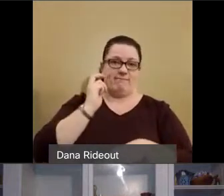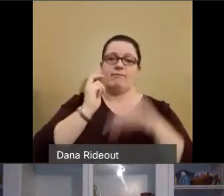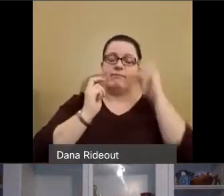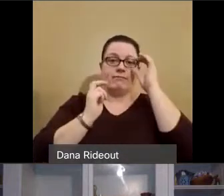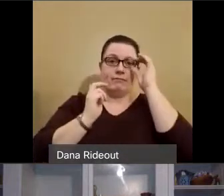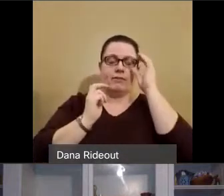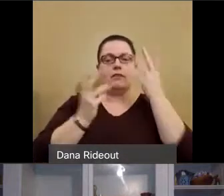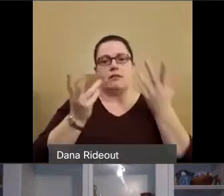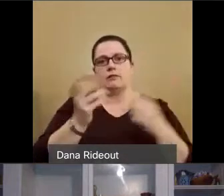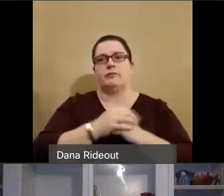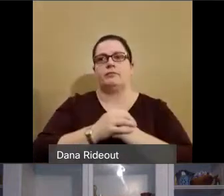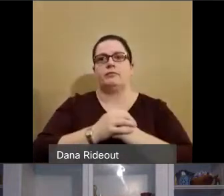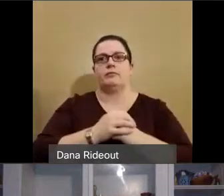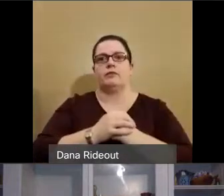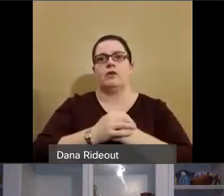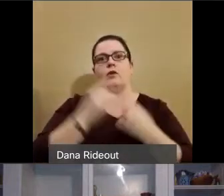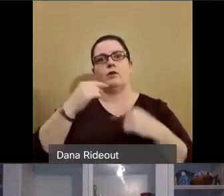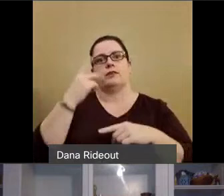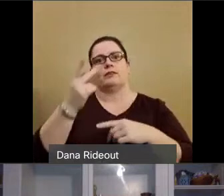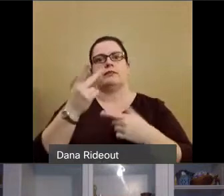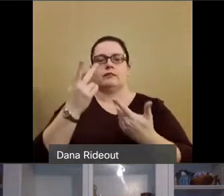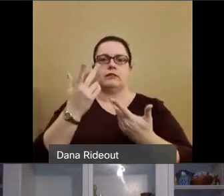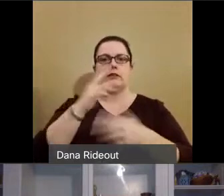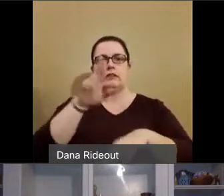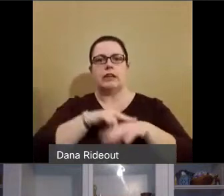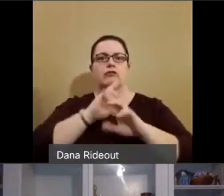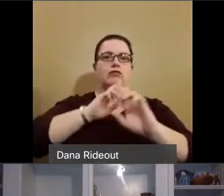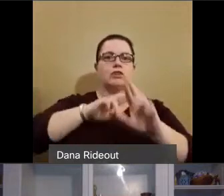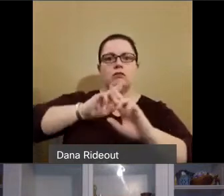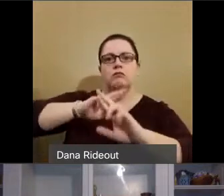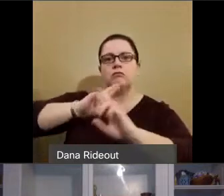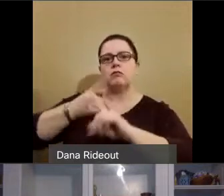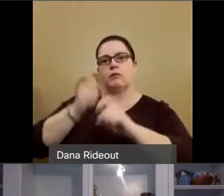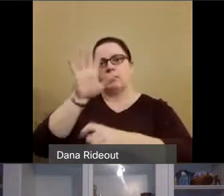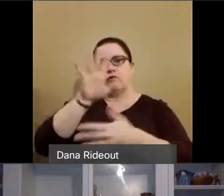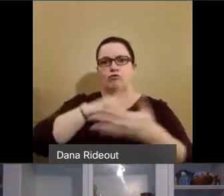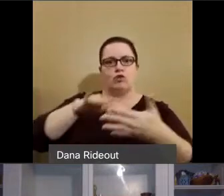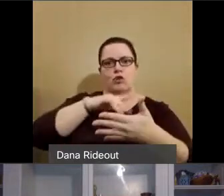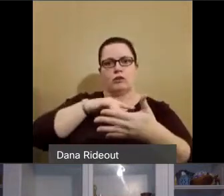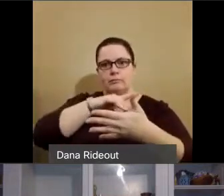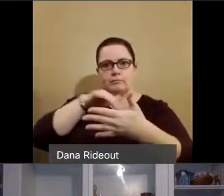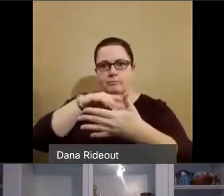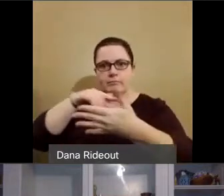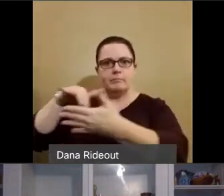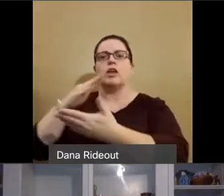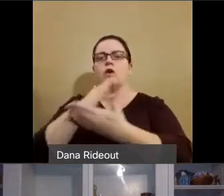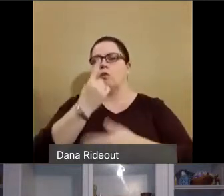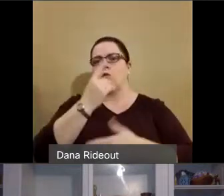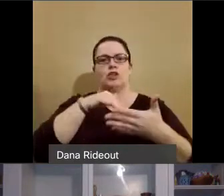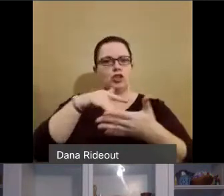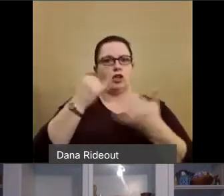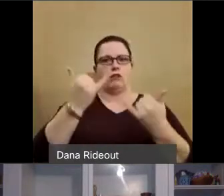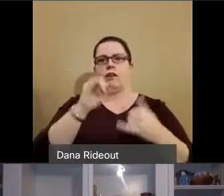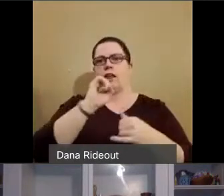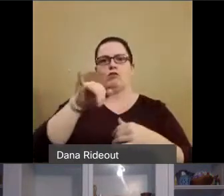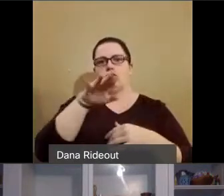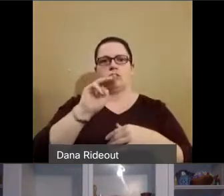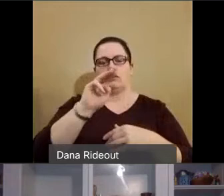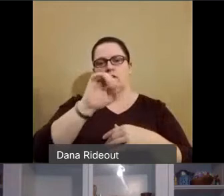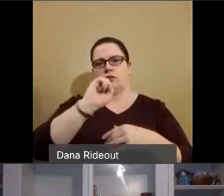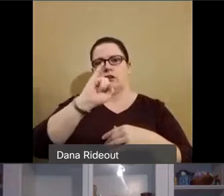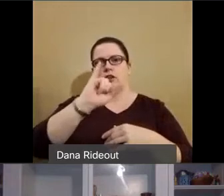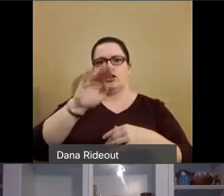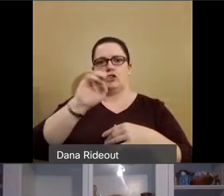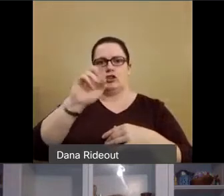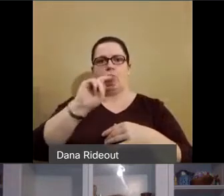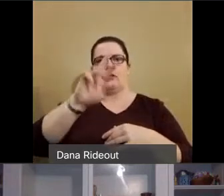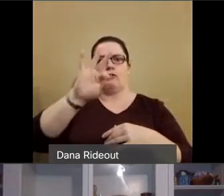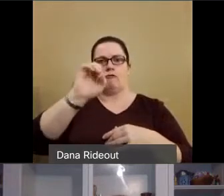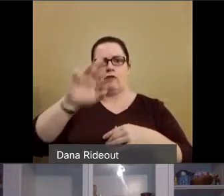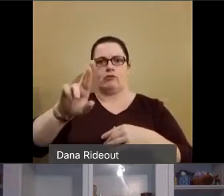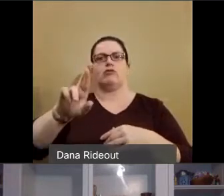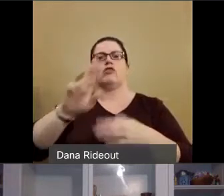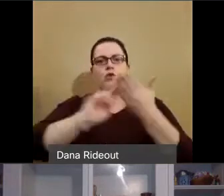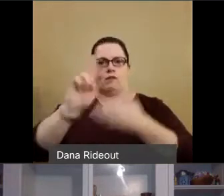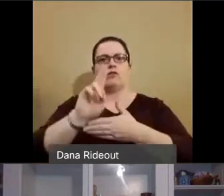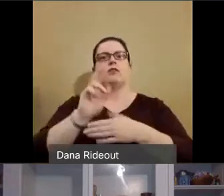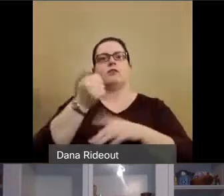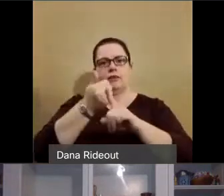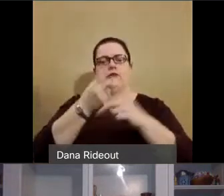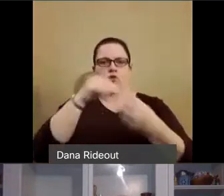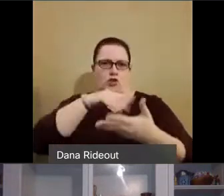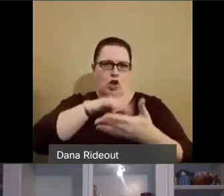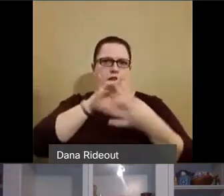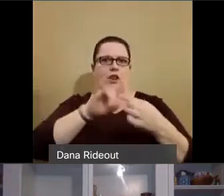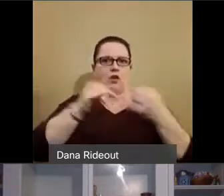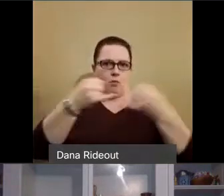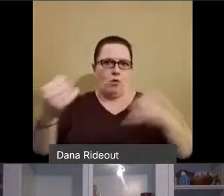Wait, you see the actual results of studies that are going on at the moment and there is a study that's funded at Simon phrase a university that's actually looking at that. So, hopefully, the results will come out soon about borders and also just a quick note on effect.